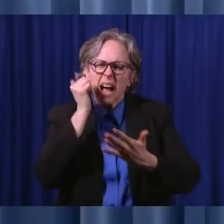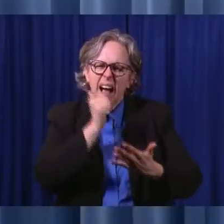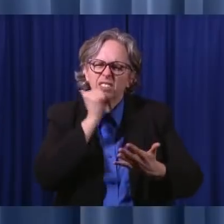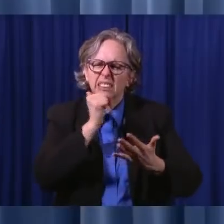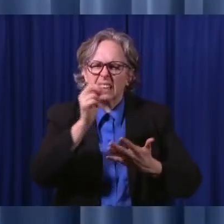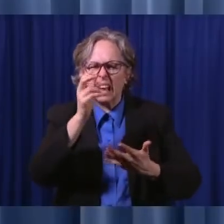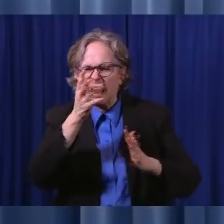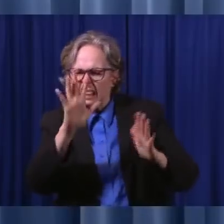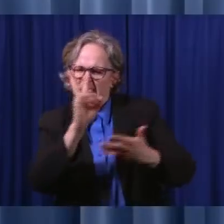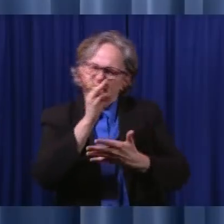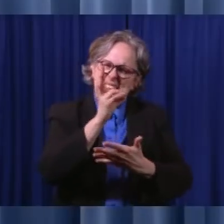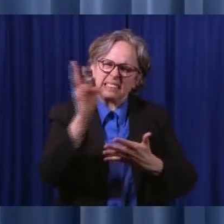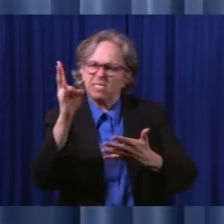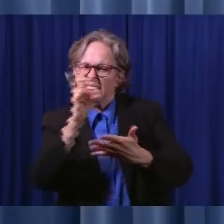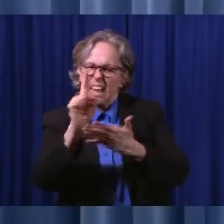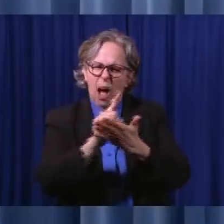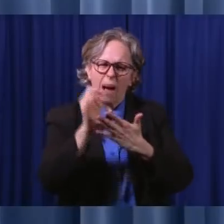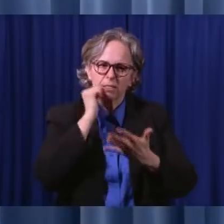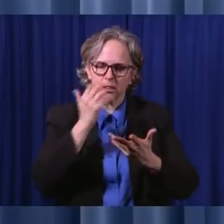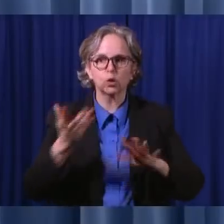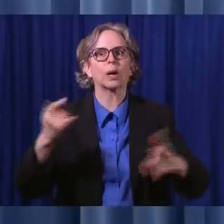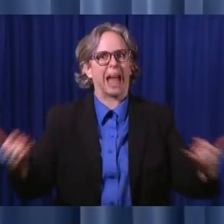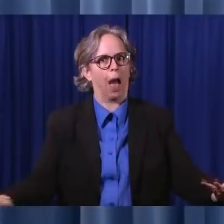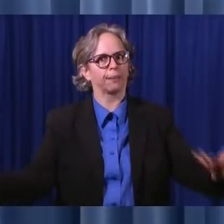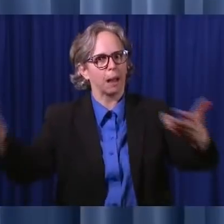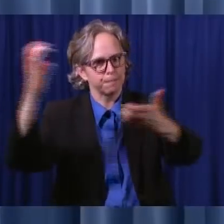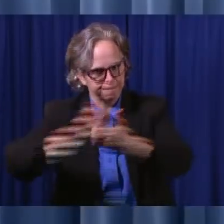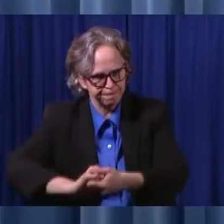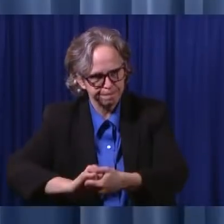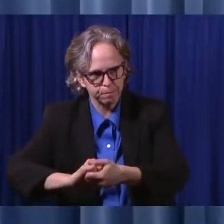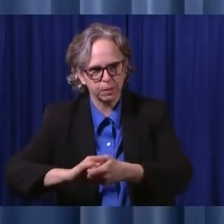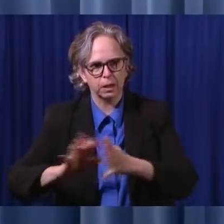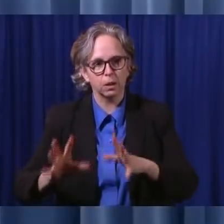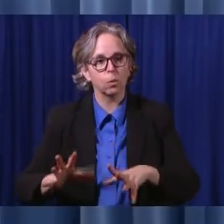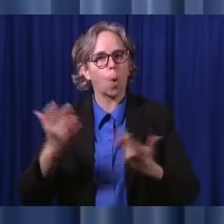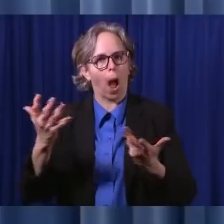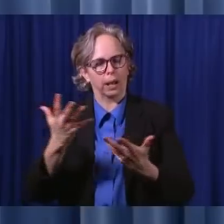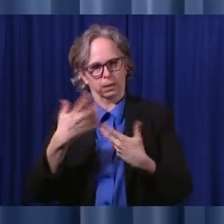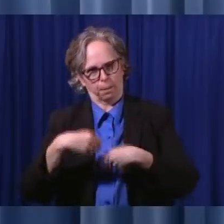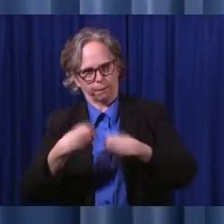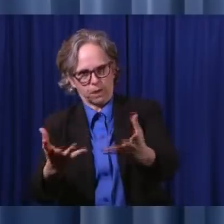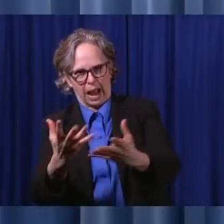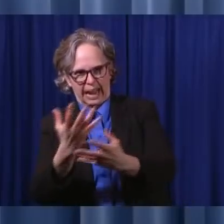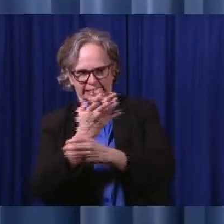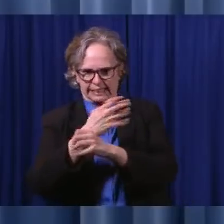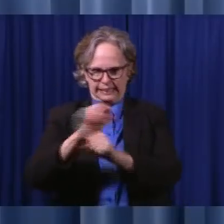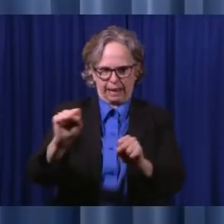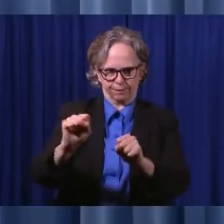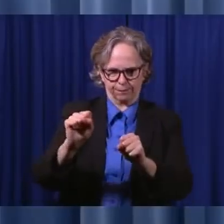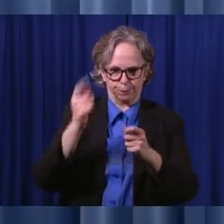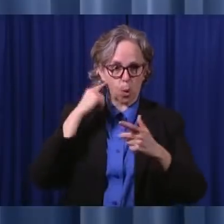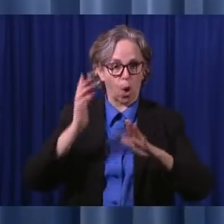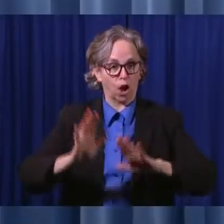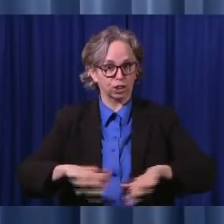OPENED IS JUST -- THEY'RE ALL IN 16 OR 17 HOURS A DAY. WE HAVE